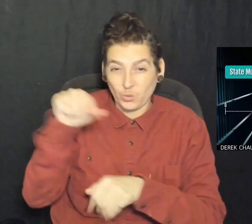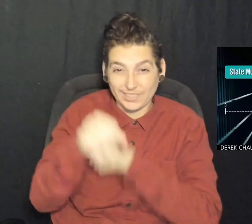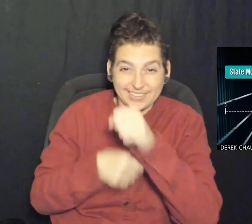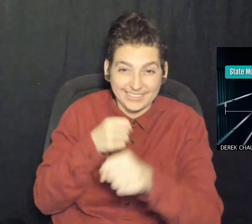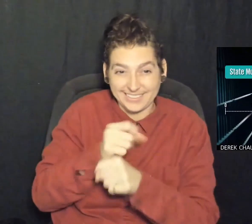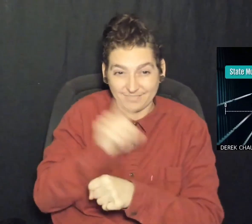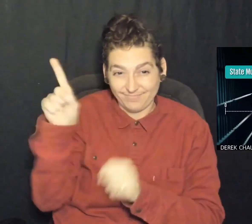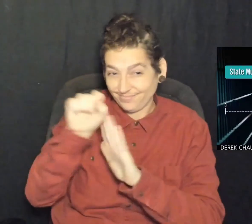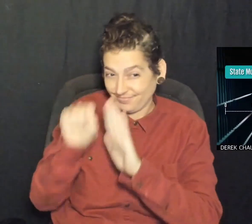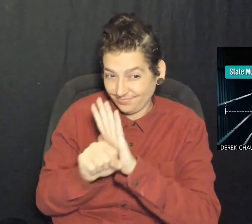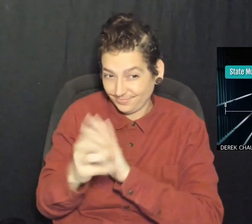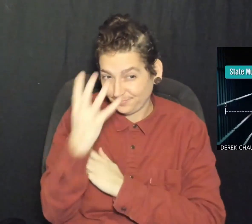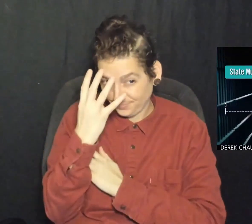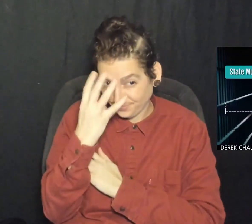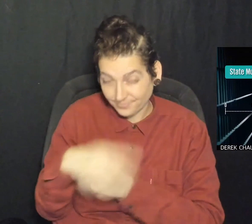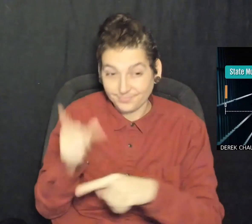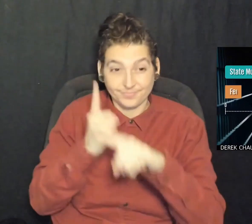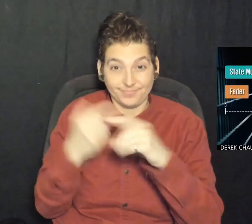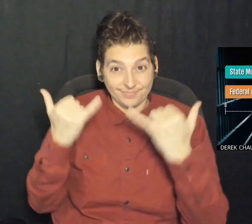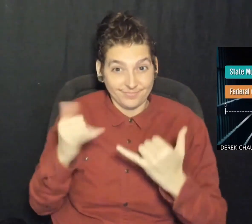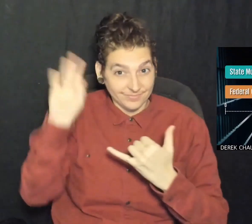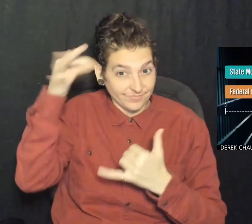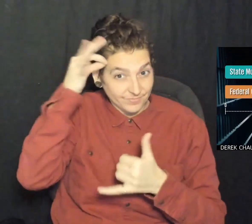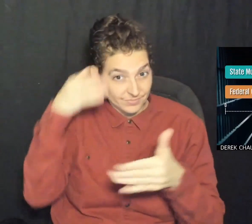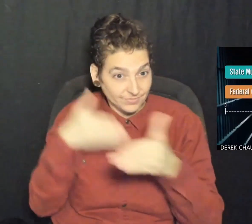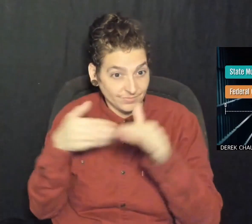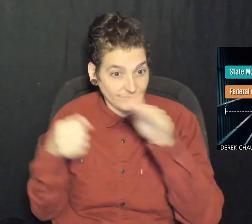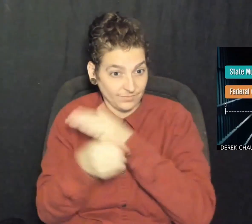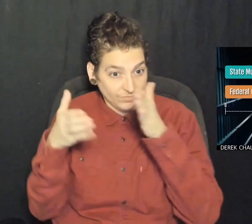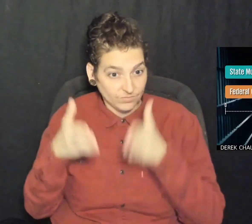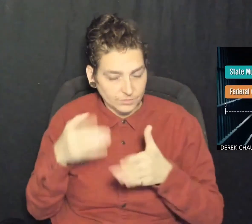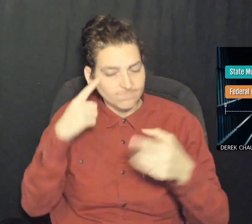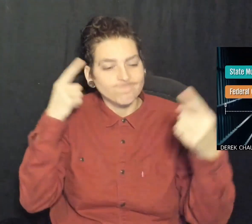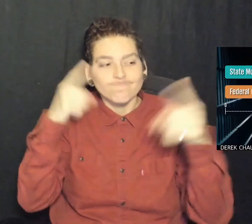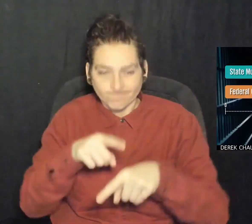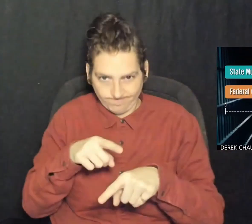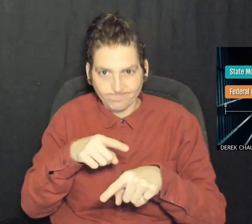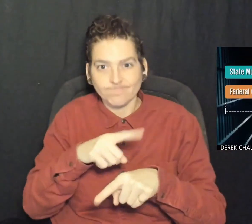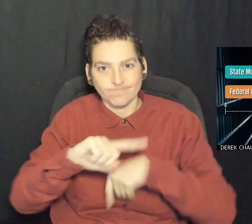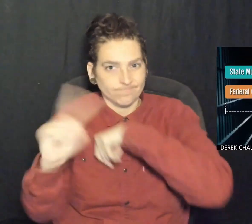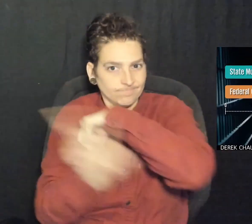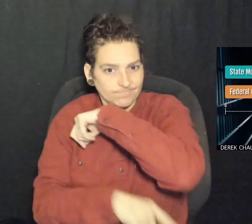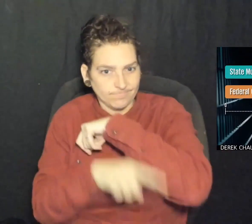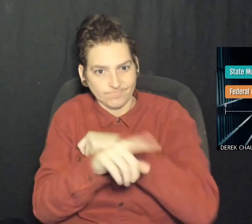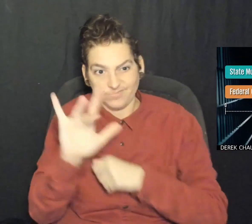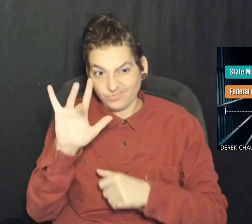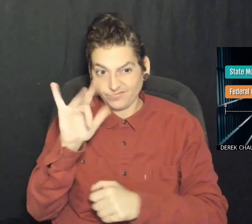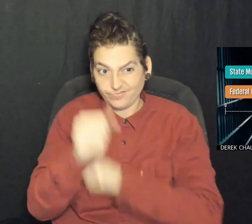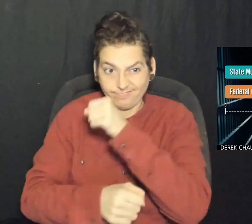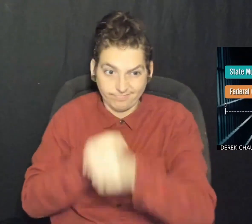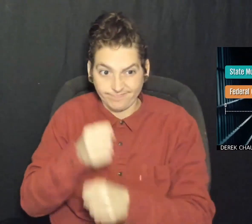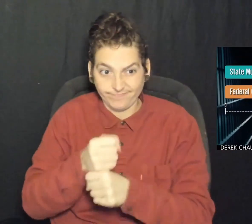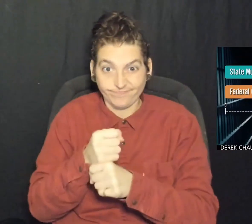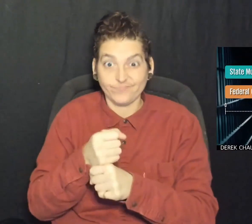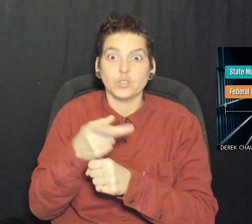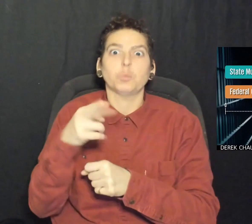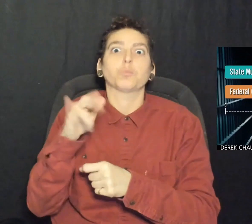more than 20 years in state prison and now federal prosecutors have agreed to seek a